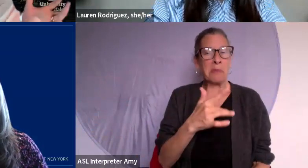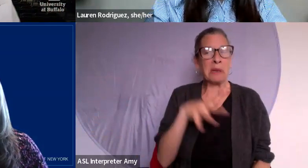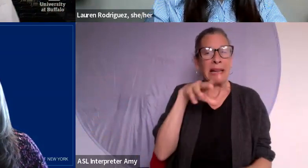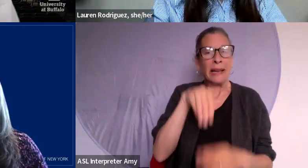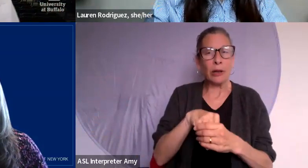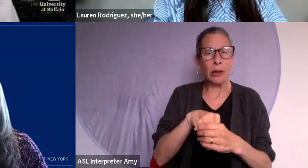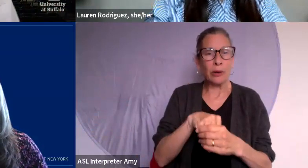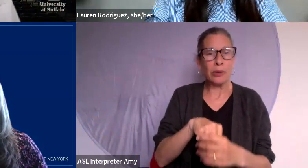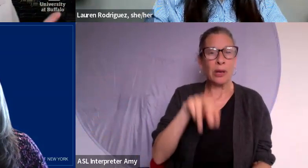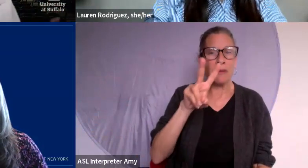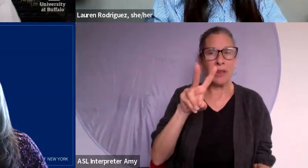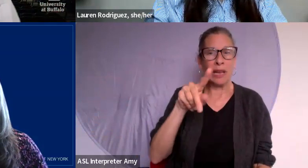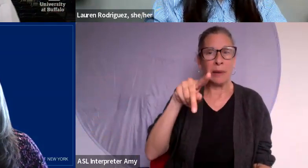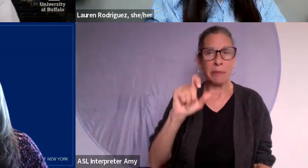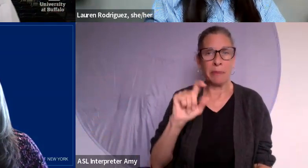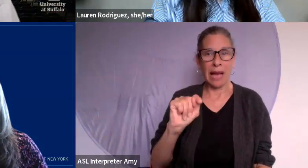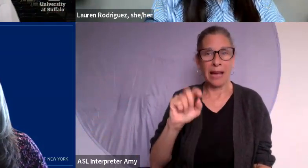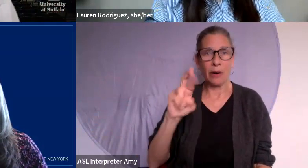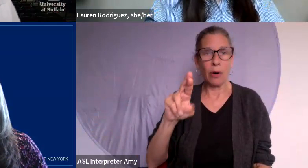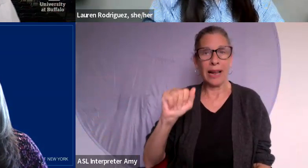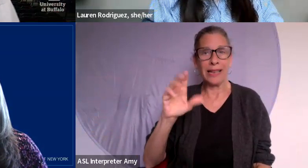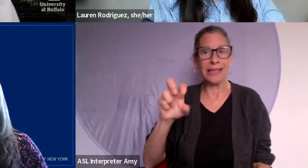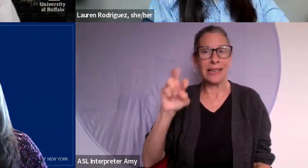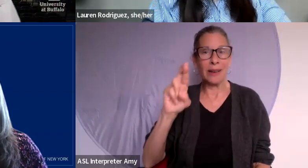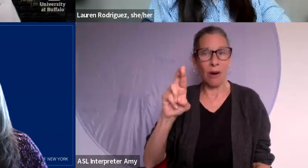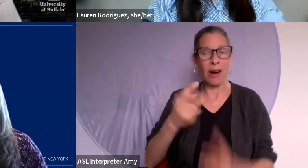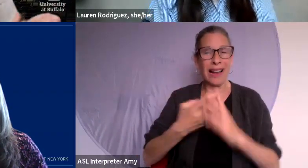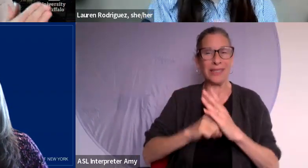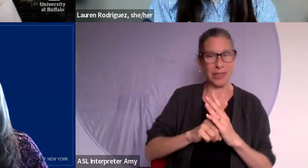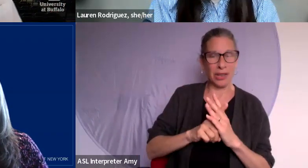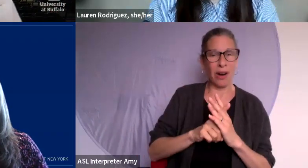the VPAT , or ACR is a standard starting point. And we're also